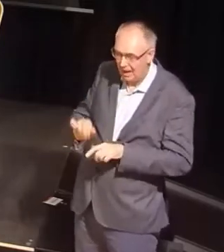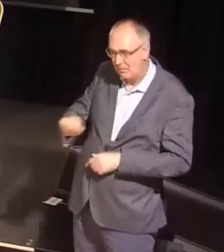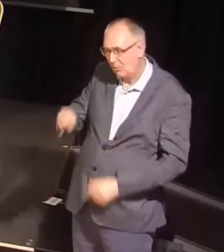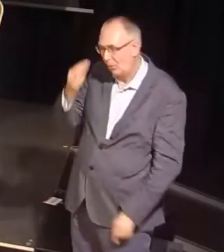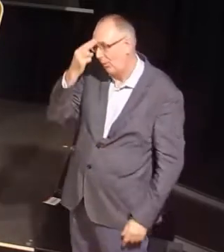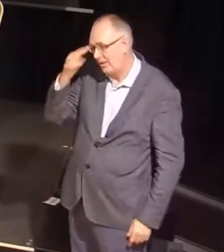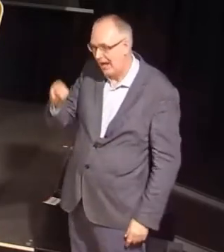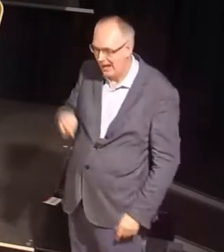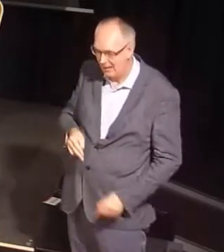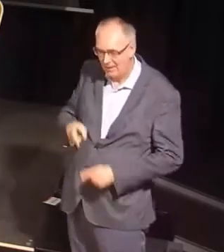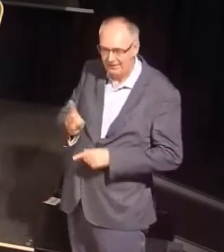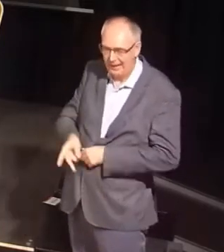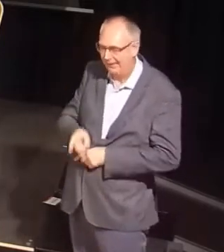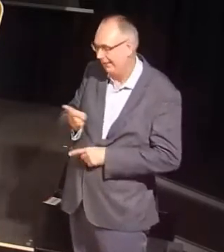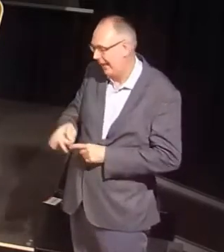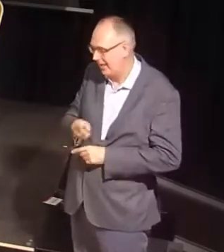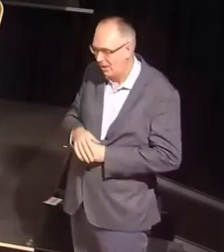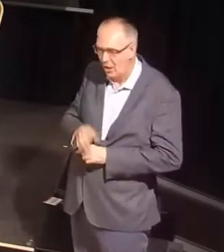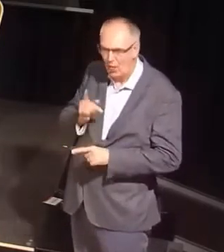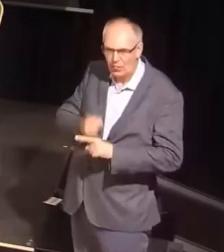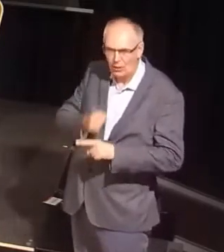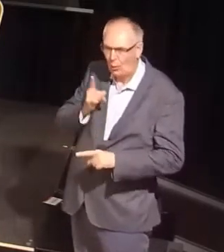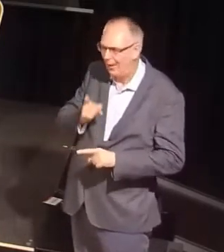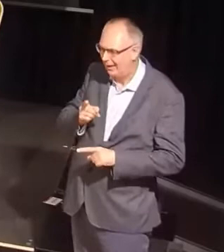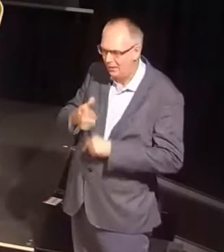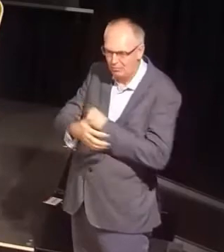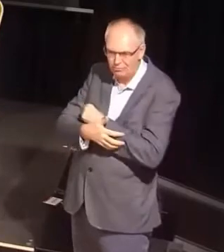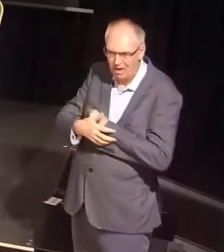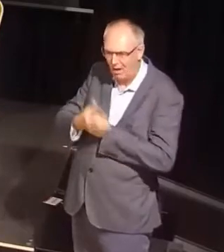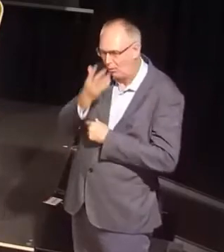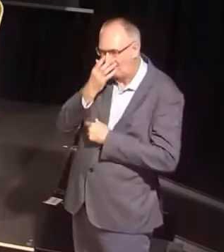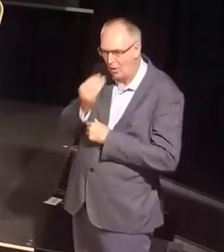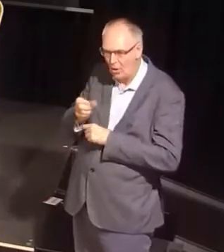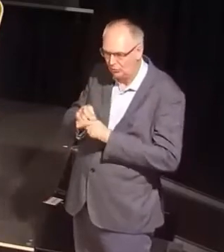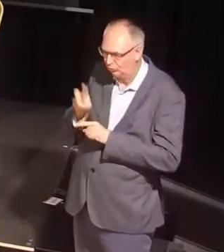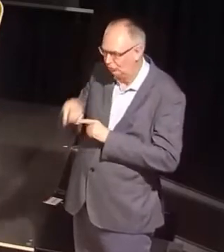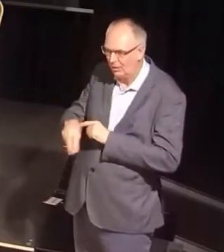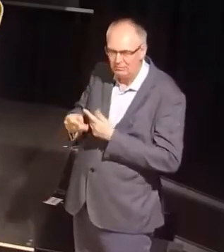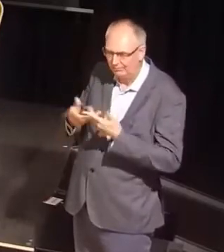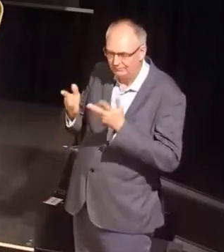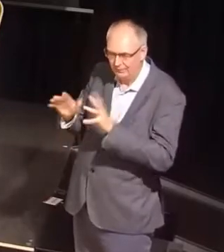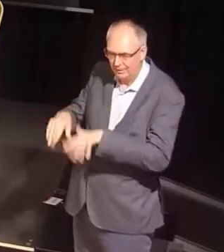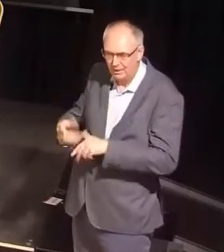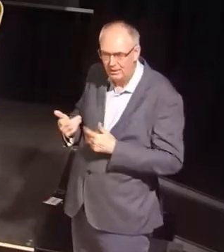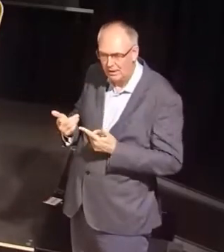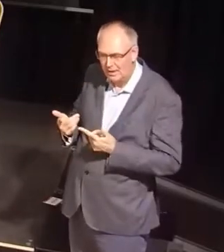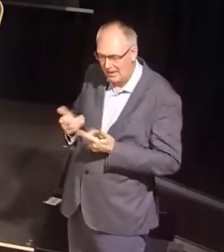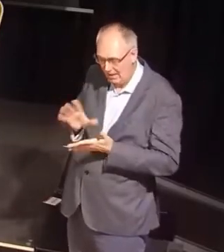or "The quick brown fox jumped over the lazy dog", so on and so forth. If they have a cause for engagement,